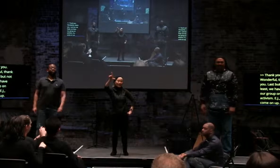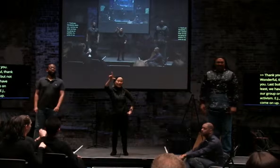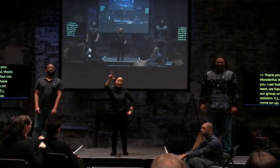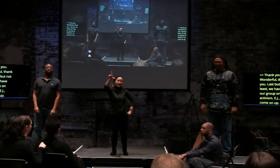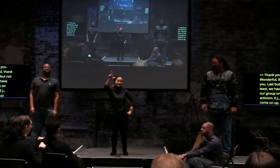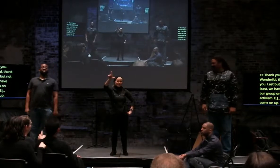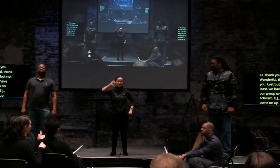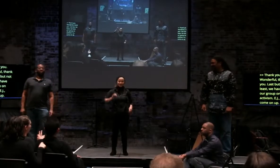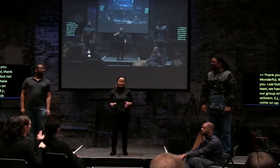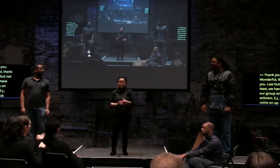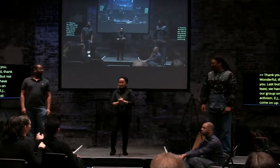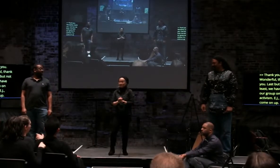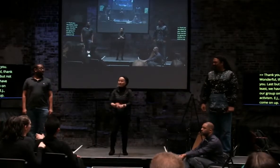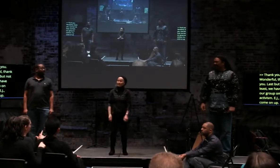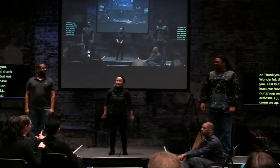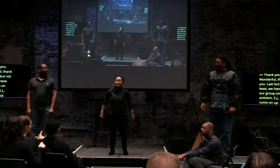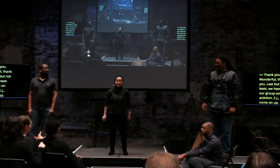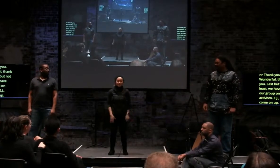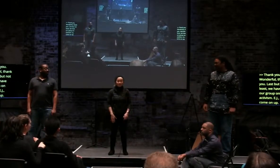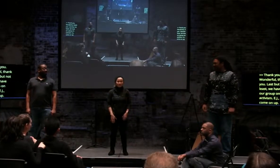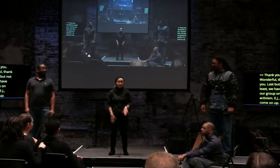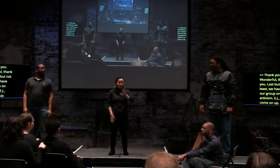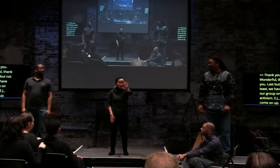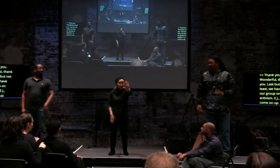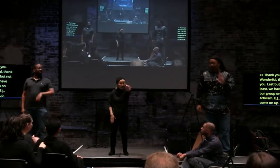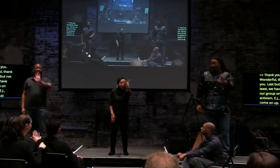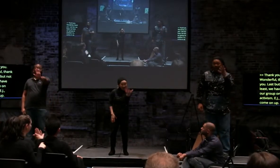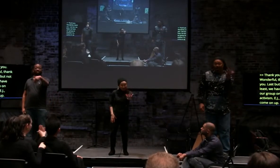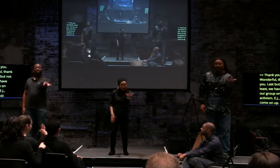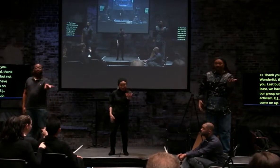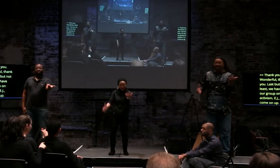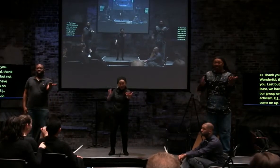[Male Interpreter 2] We will begin with a ritual.